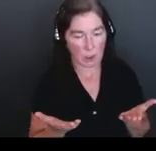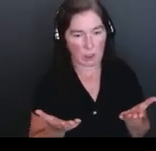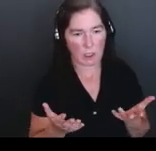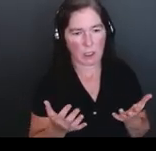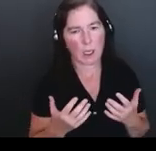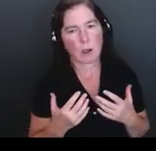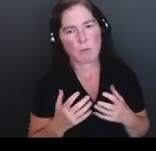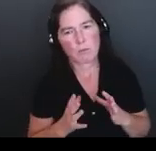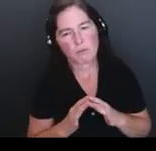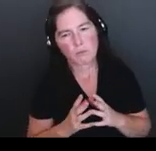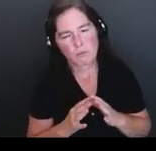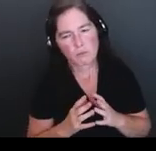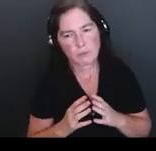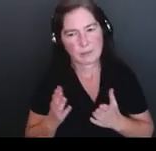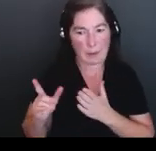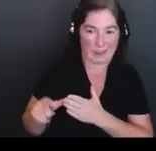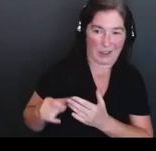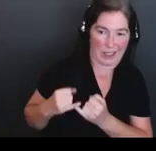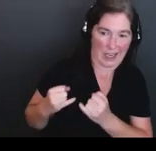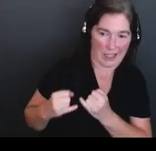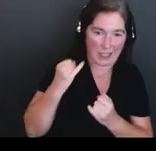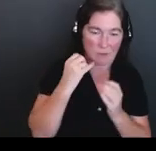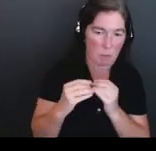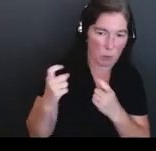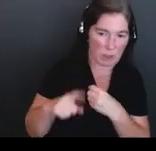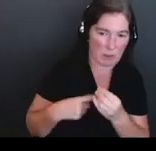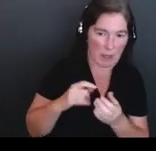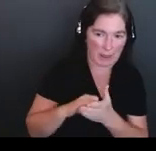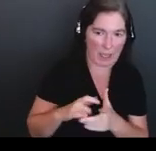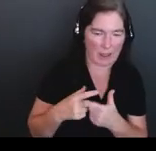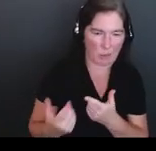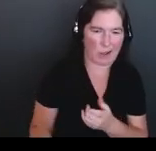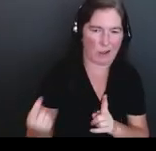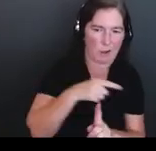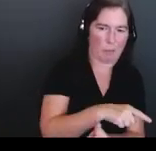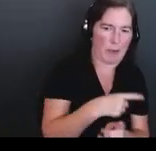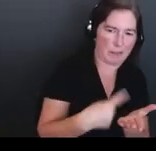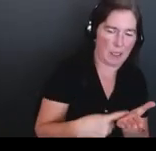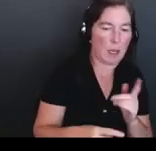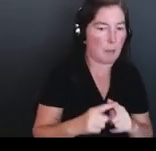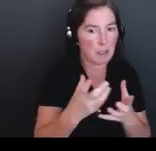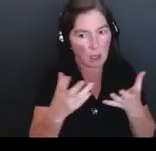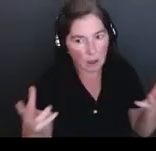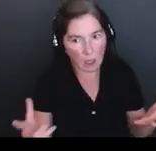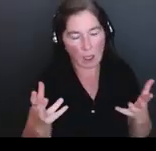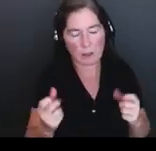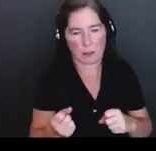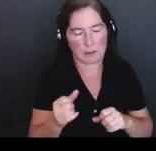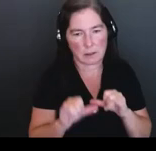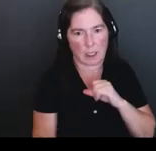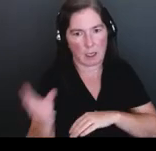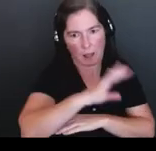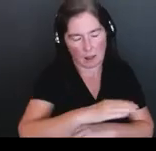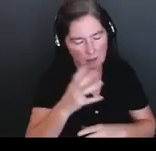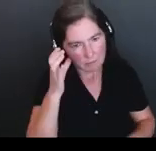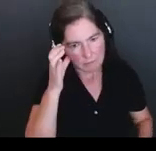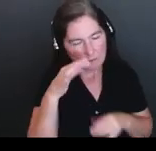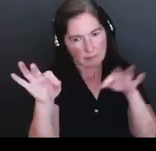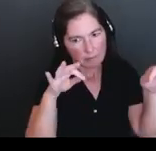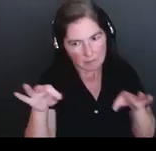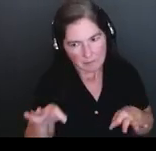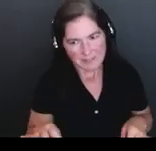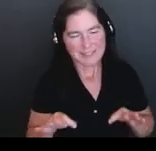So, you can whatever question types you want, just continue to build the quiz using the form.